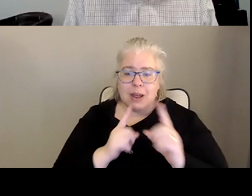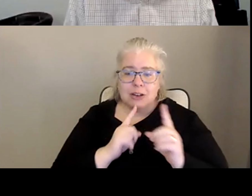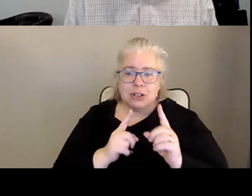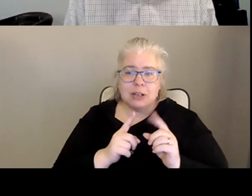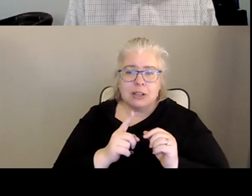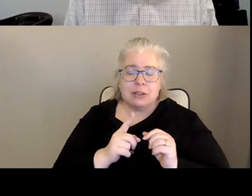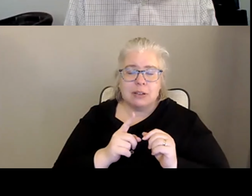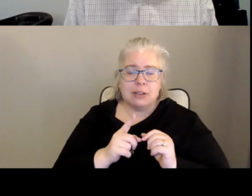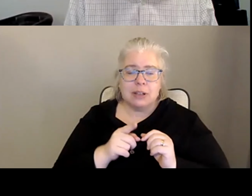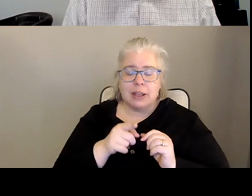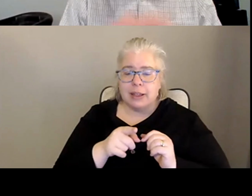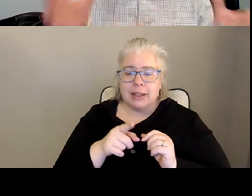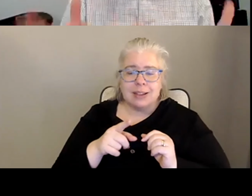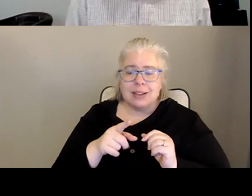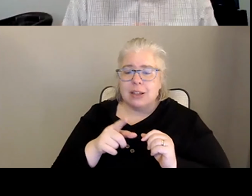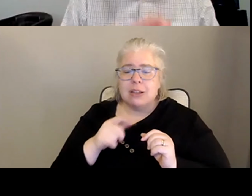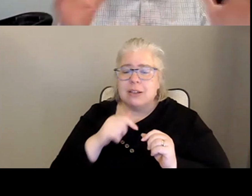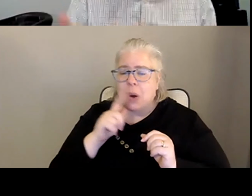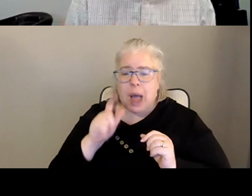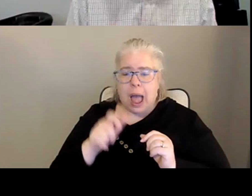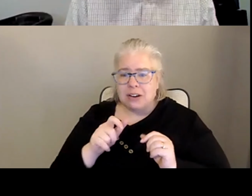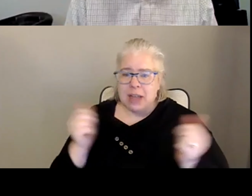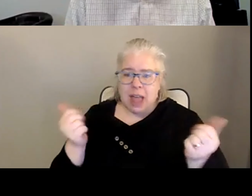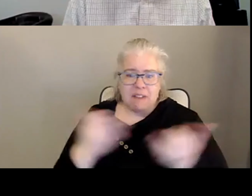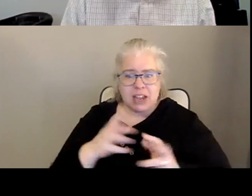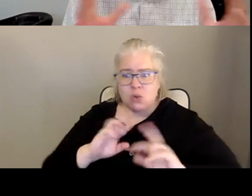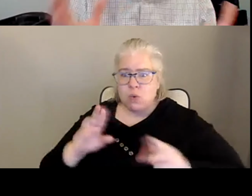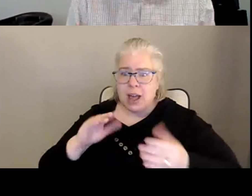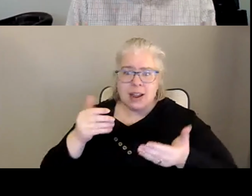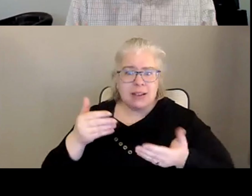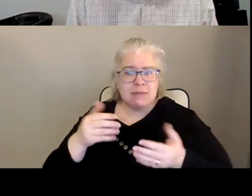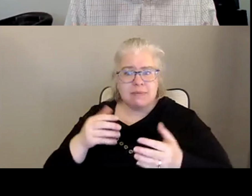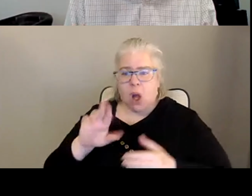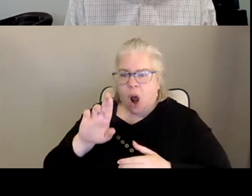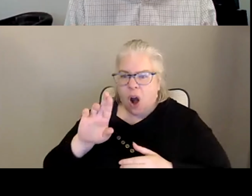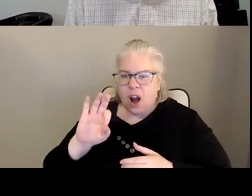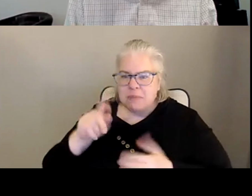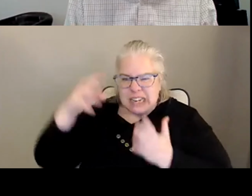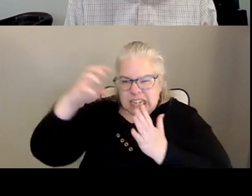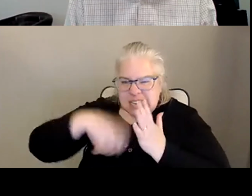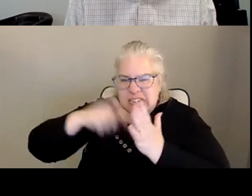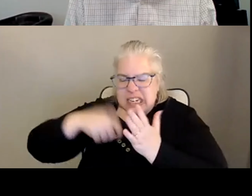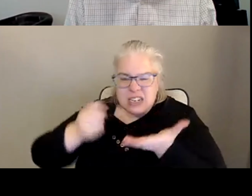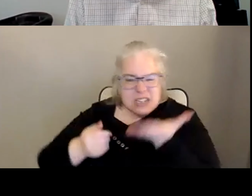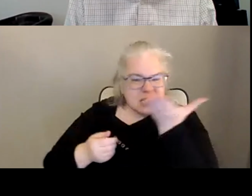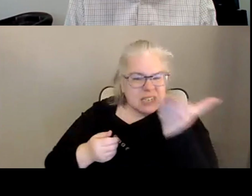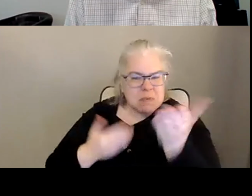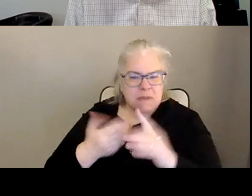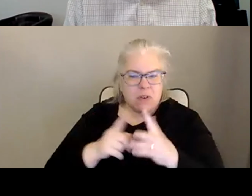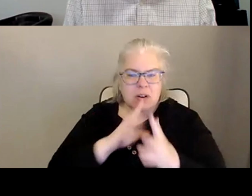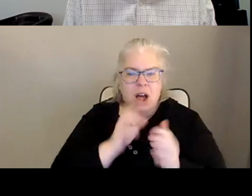and they don't have to be all prepared or have an RFP together or anything like that before they can start talking to you about it.